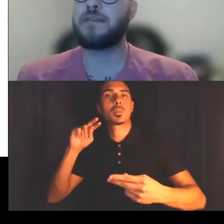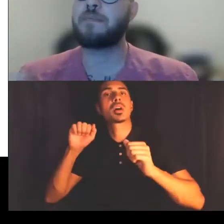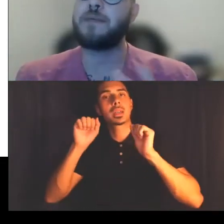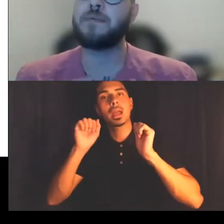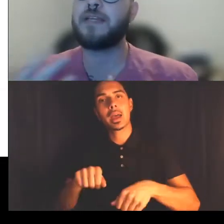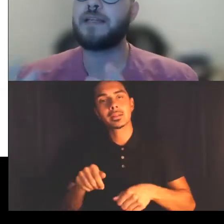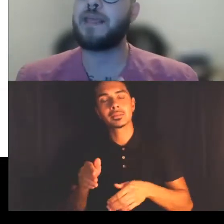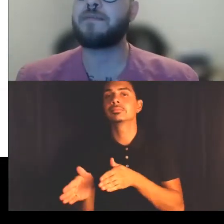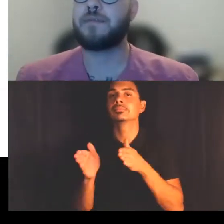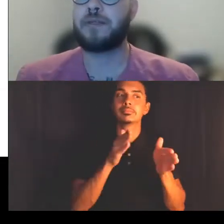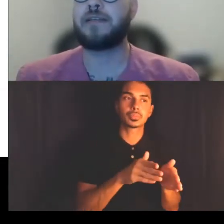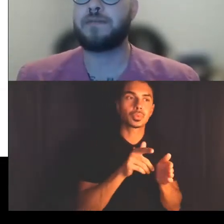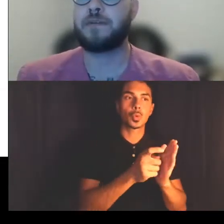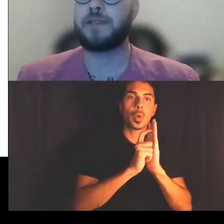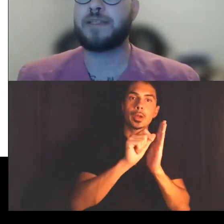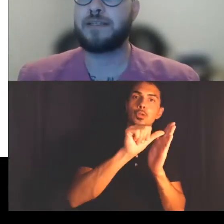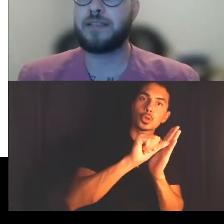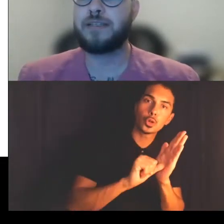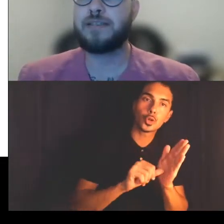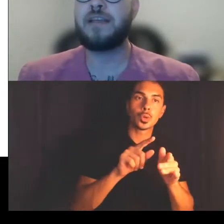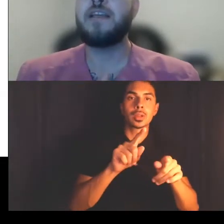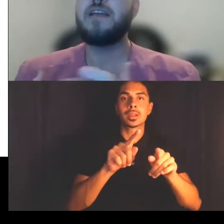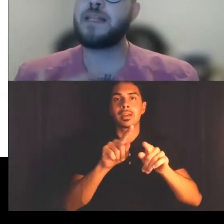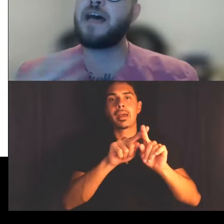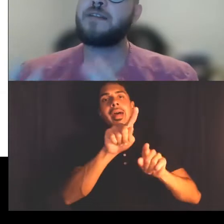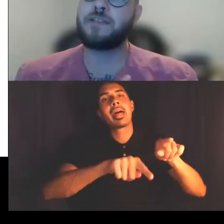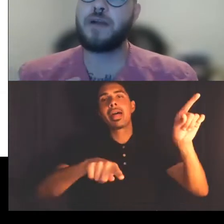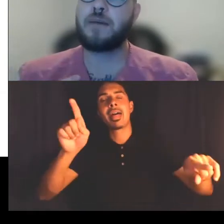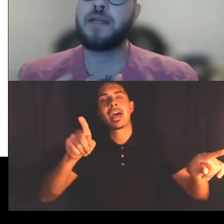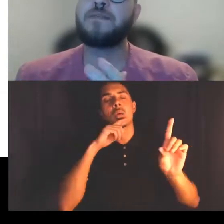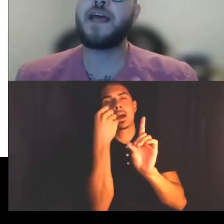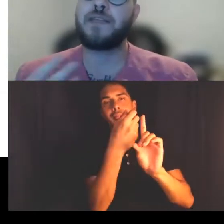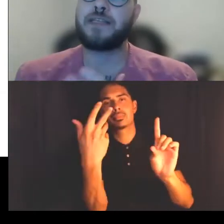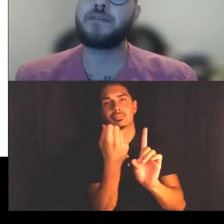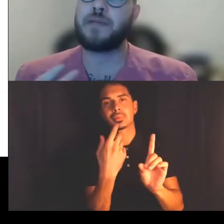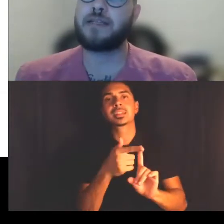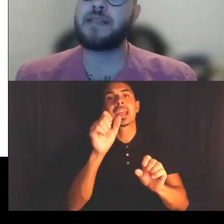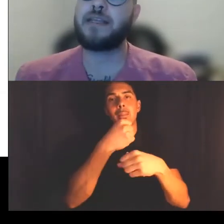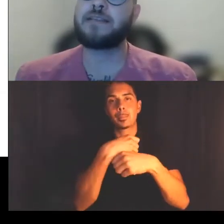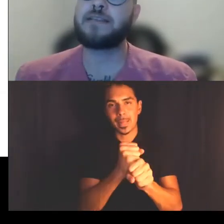so that people can make fully-informed decisions without the trauma of having to read things